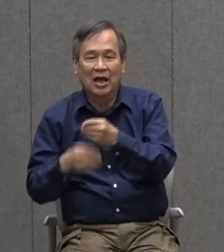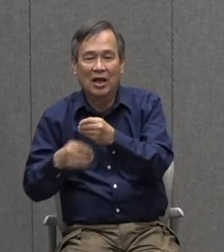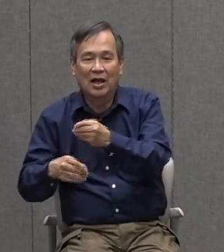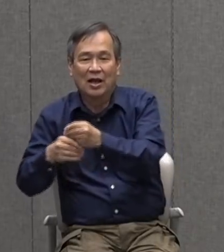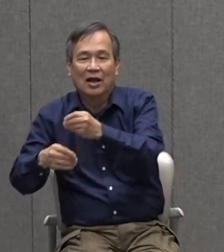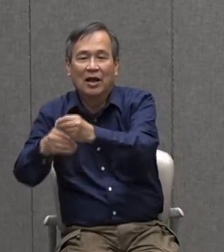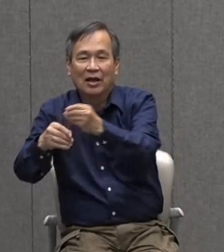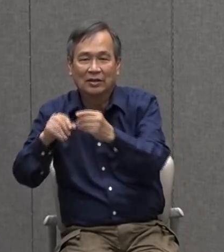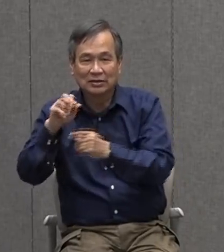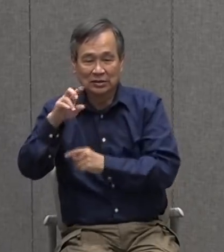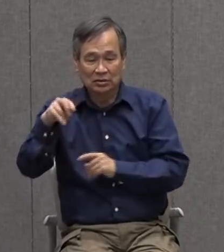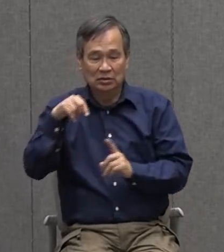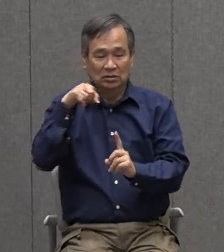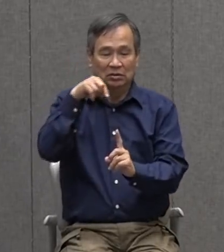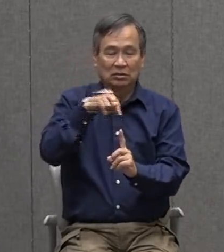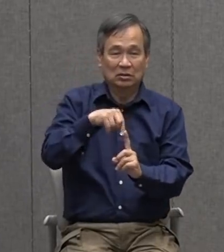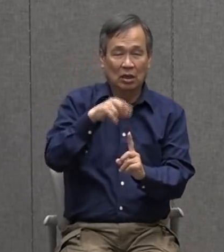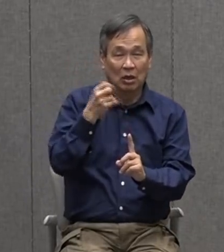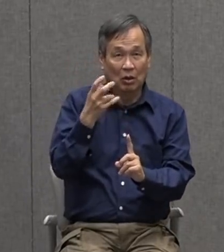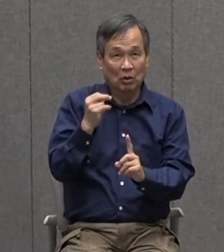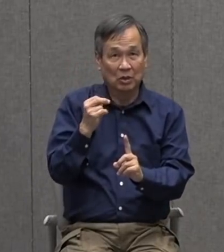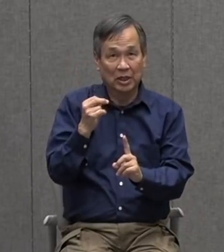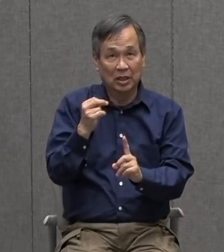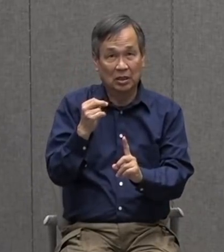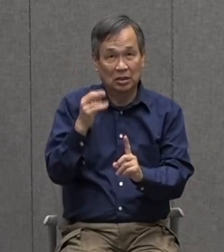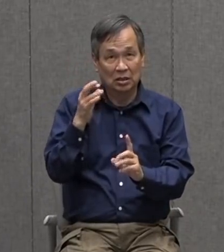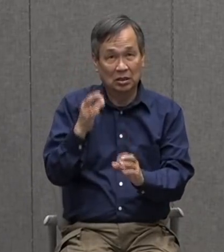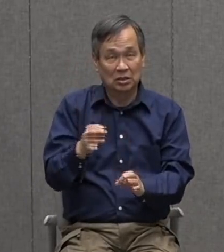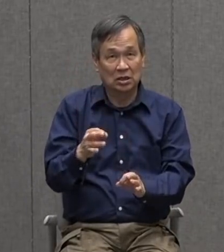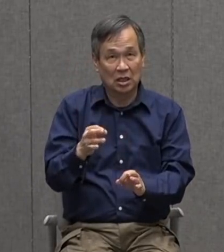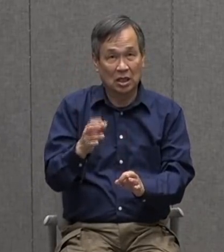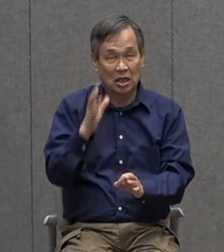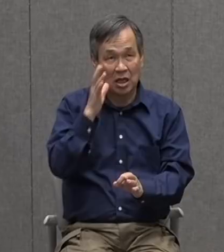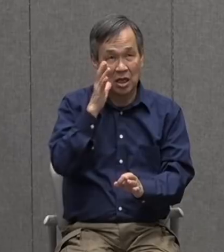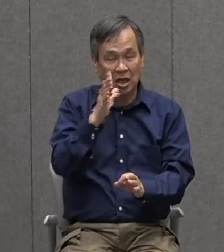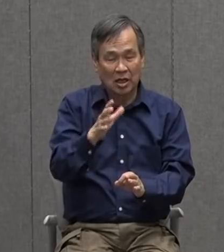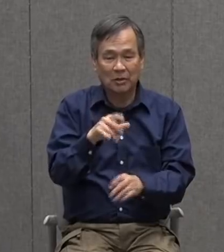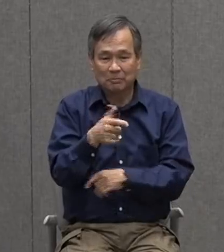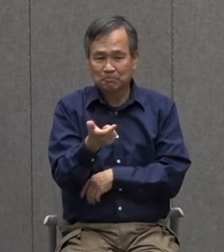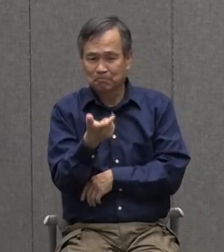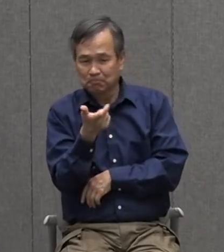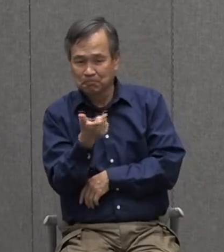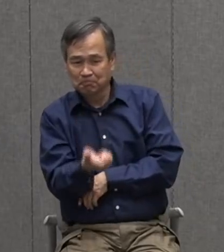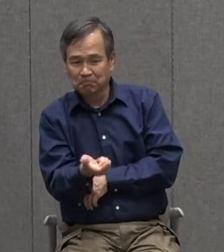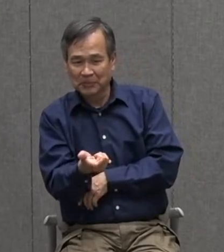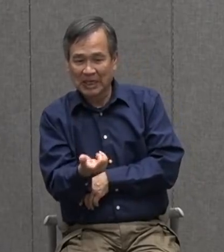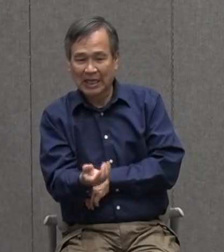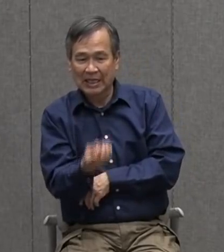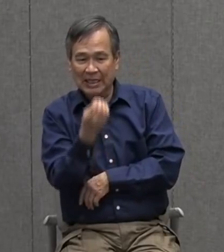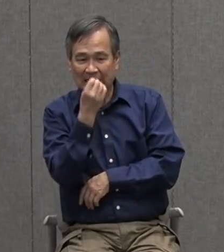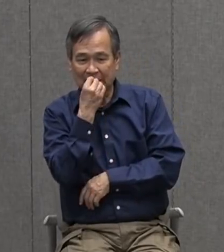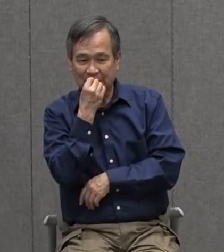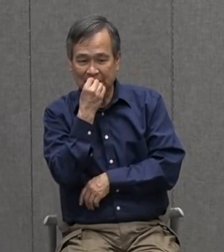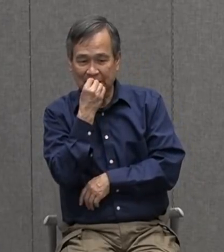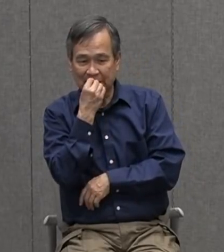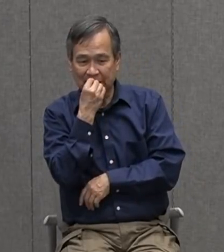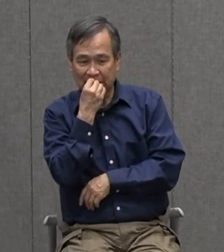When should we start? Should we start when he decides, "I'm gonna figure out another way to eat for a year "and I'm gonna plant both seeds?"